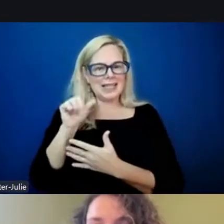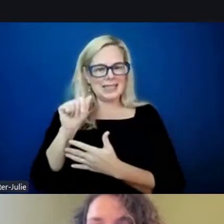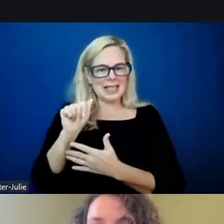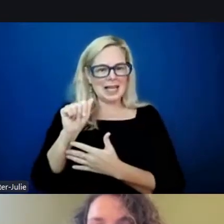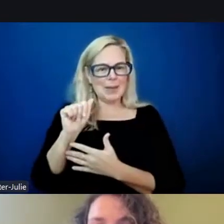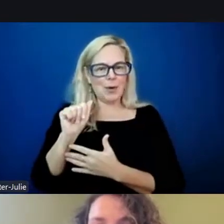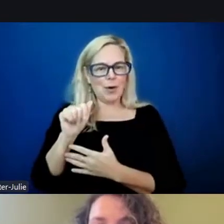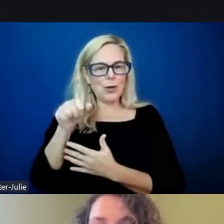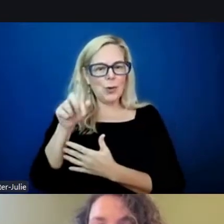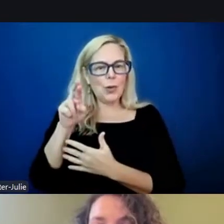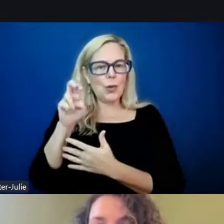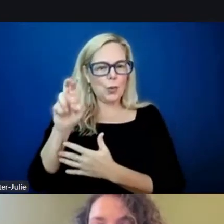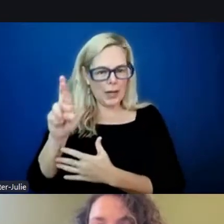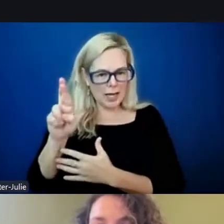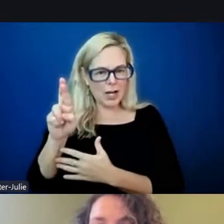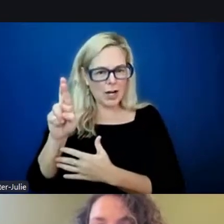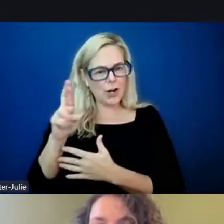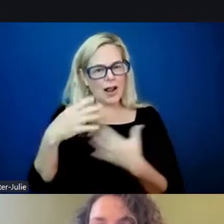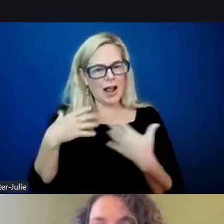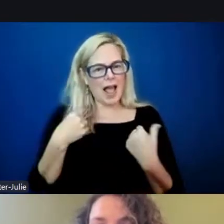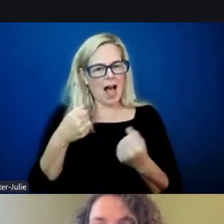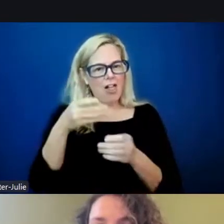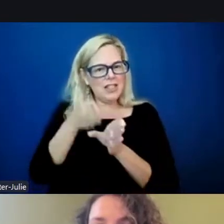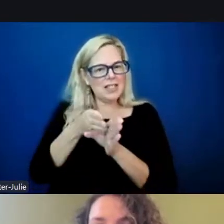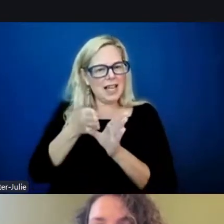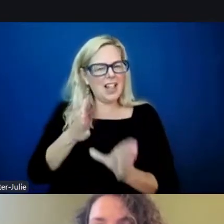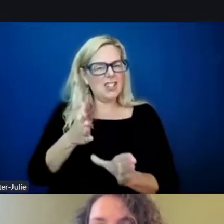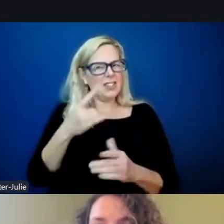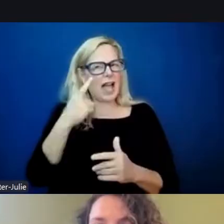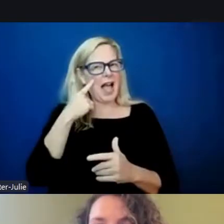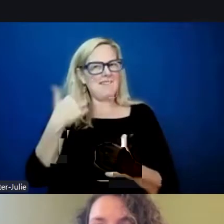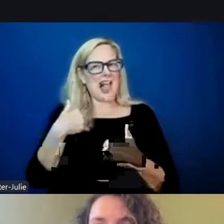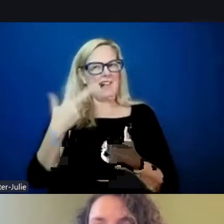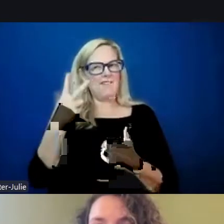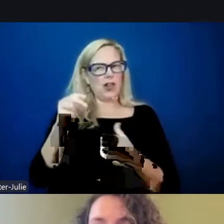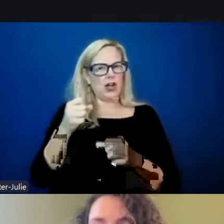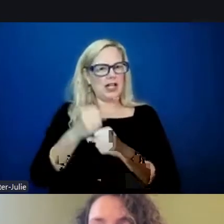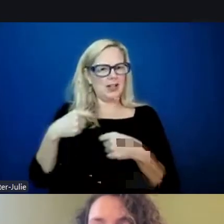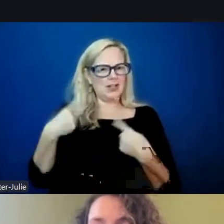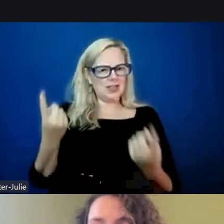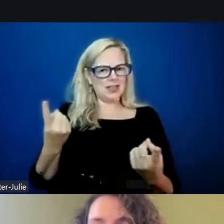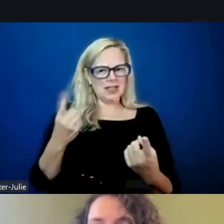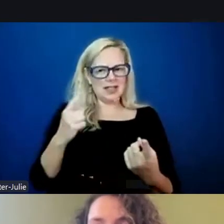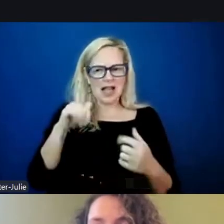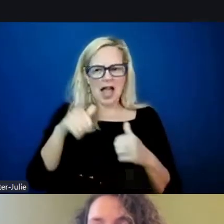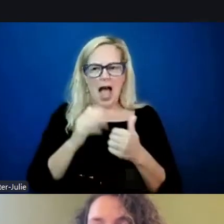and how are other folks going to even access a cure and how are we going to live better quality of life?